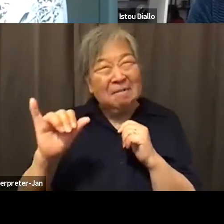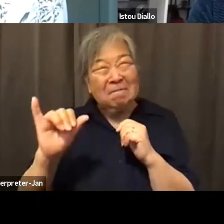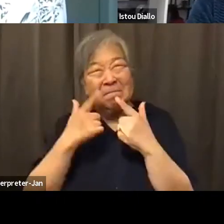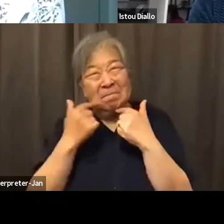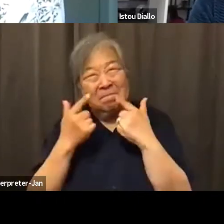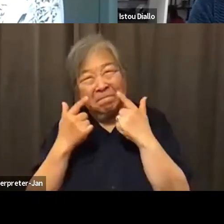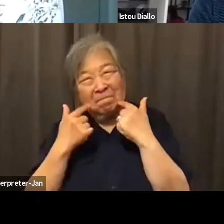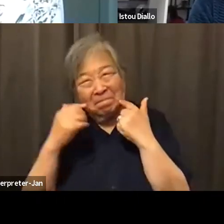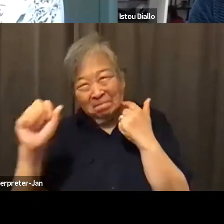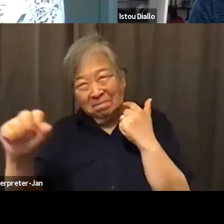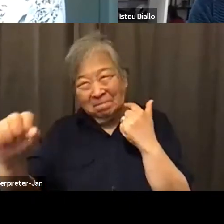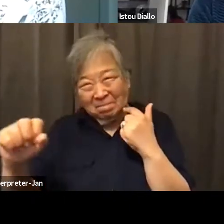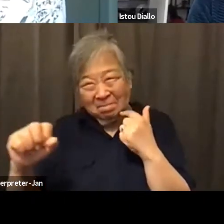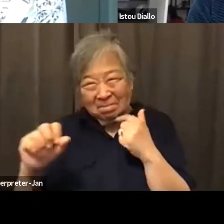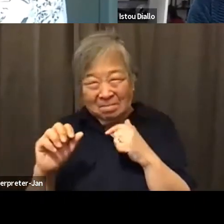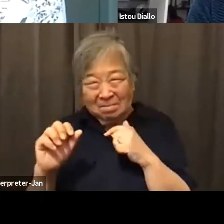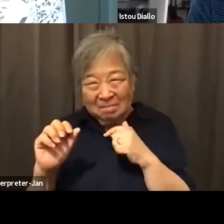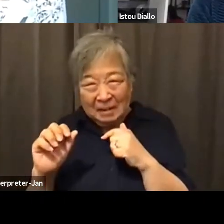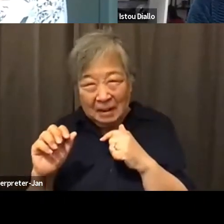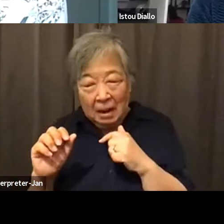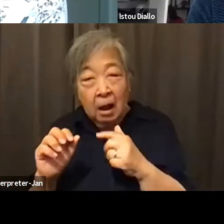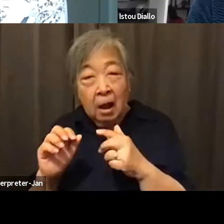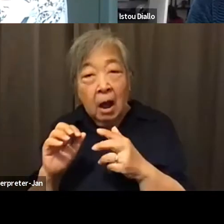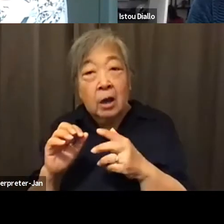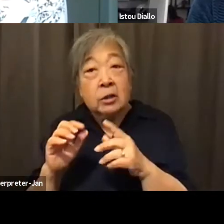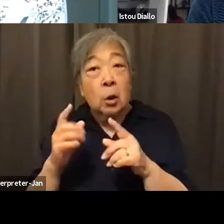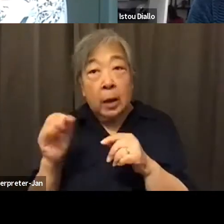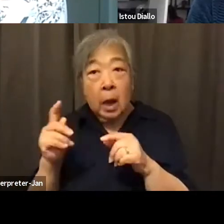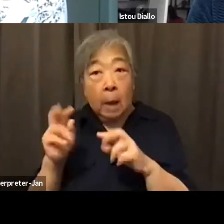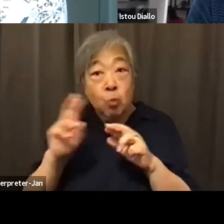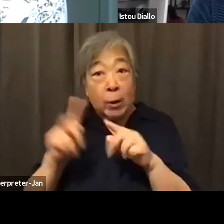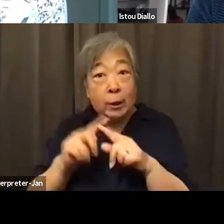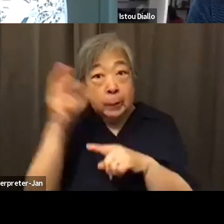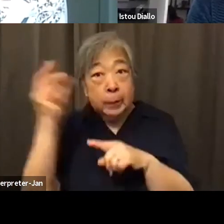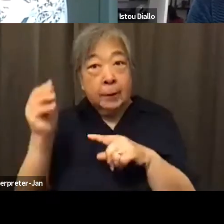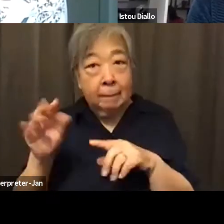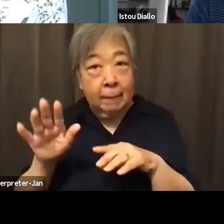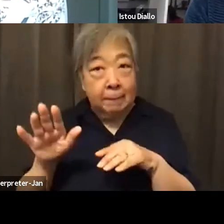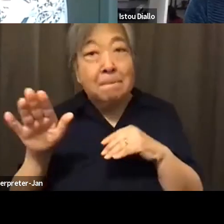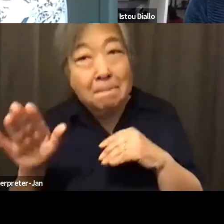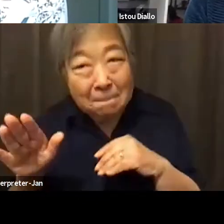Got one foot out the door.